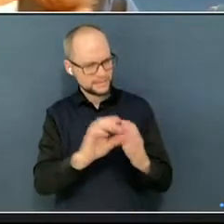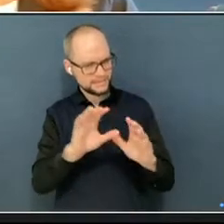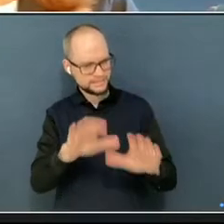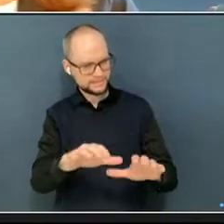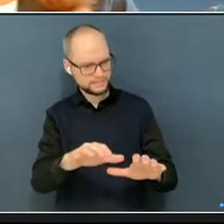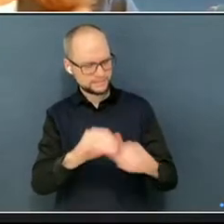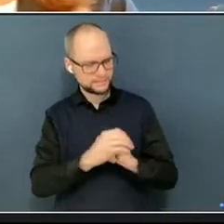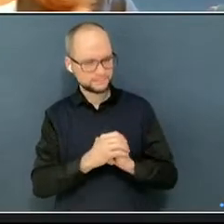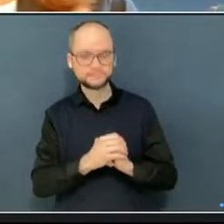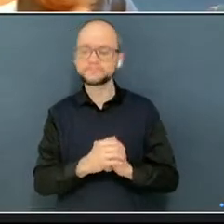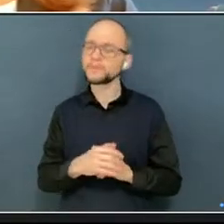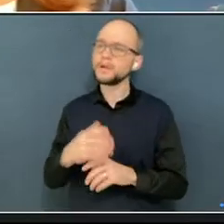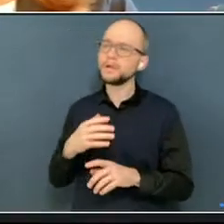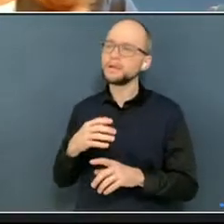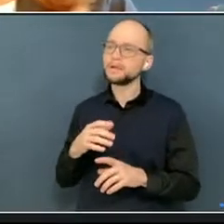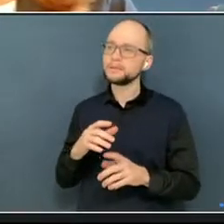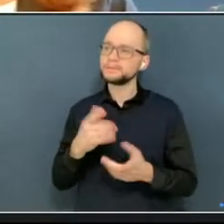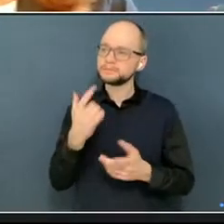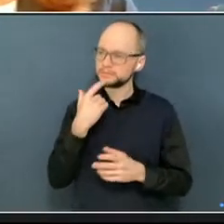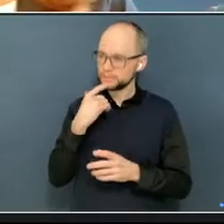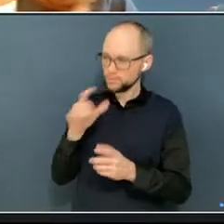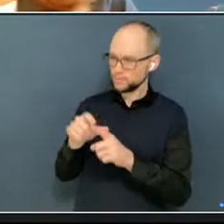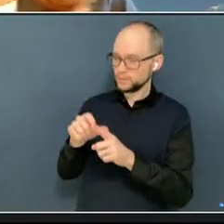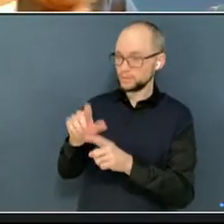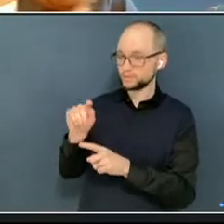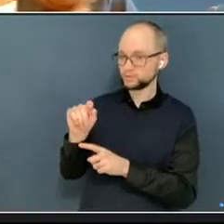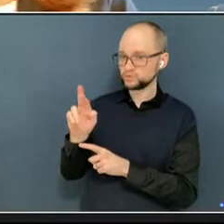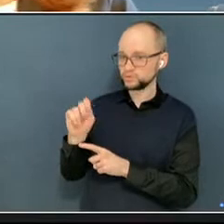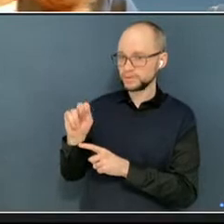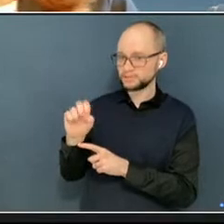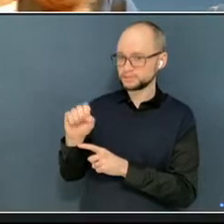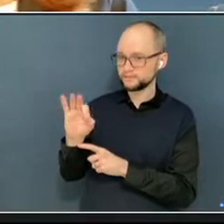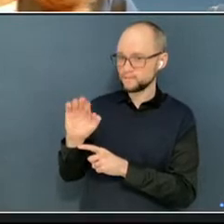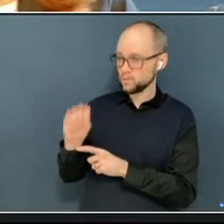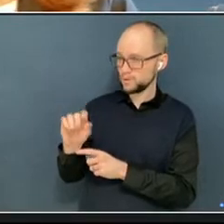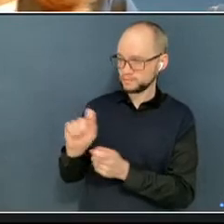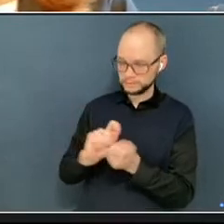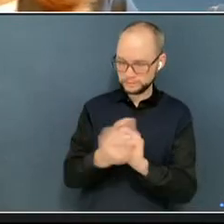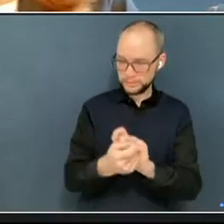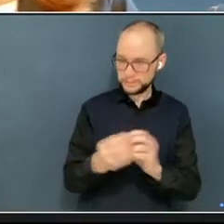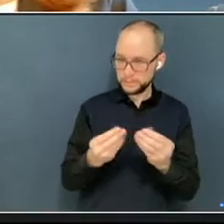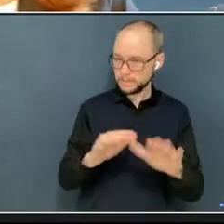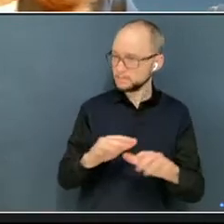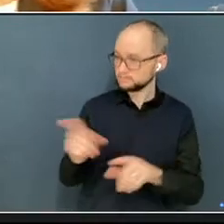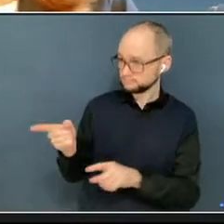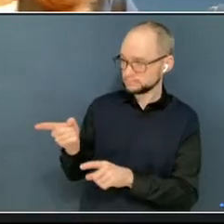transforming Missy. It was important for both myself and Calvert Vaux to